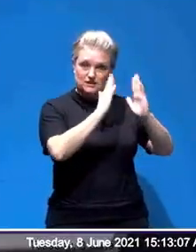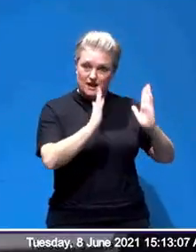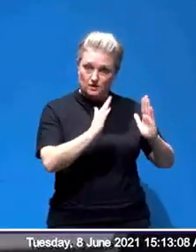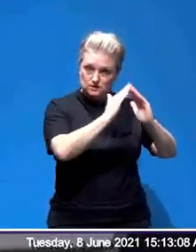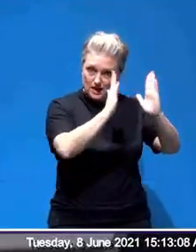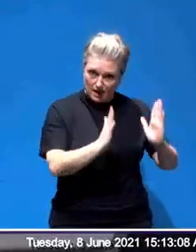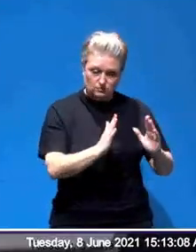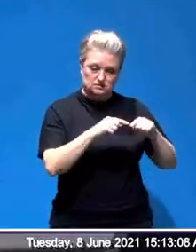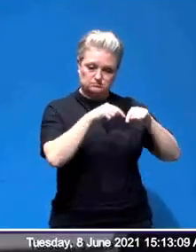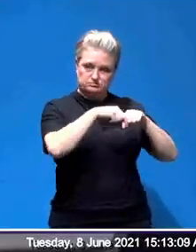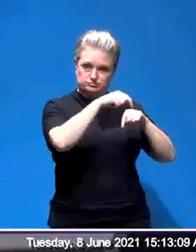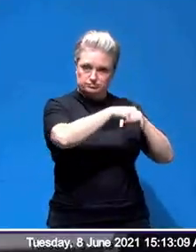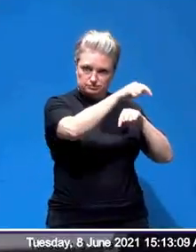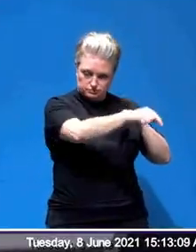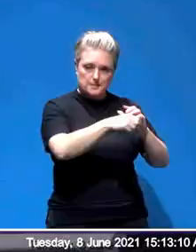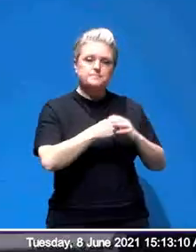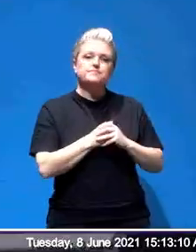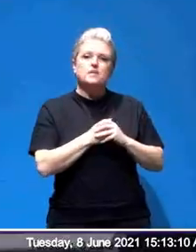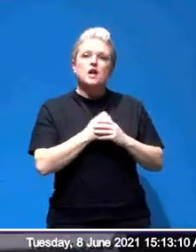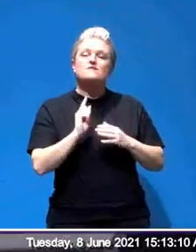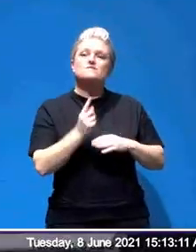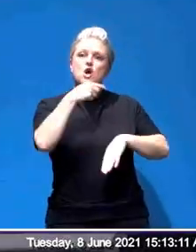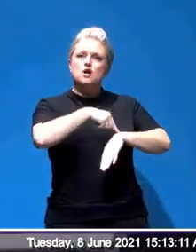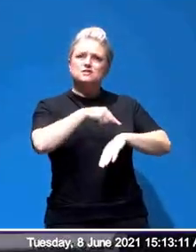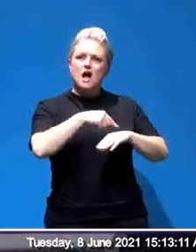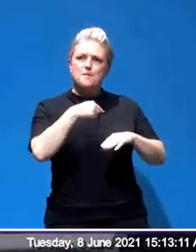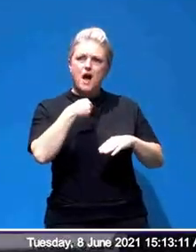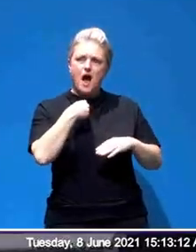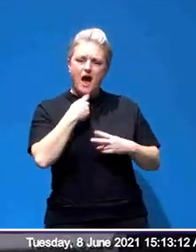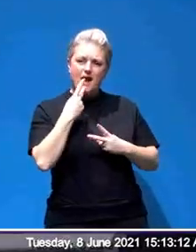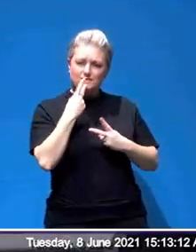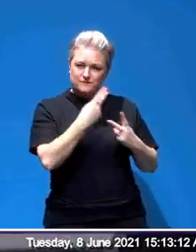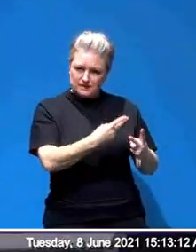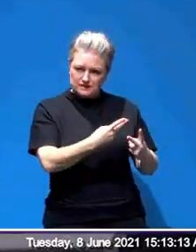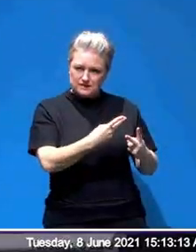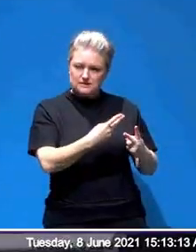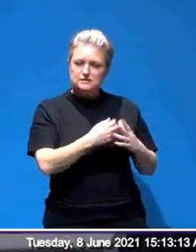The first time I visited --- and I might need to just have a look at my